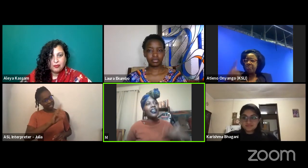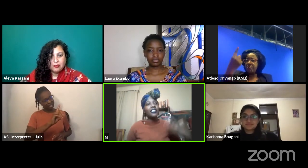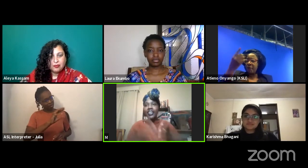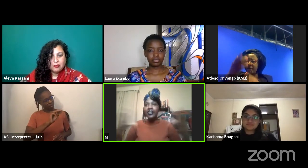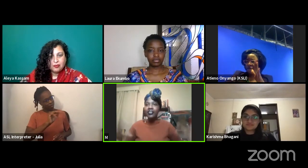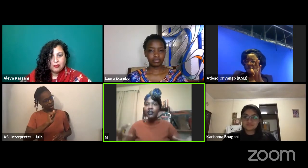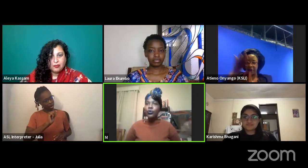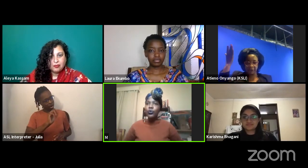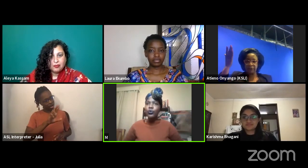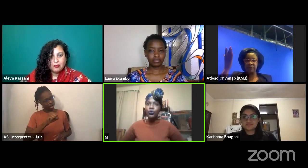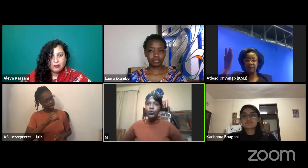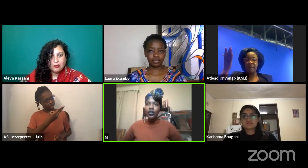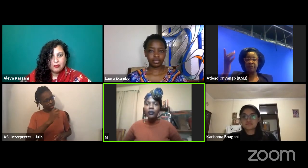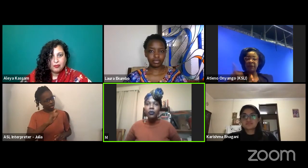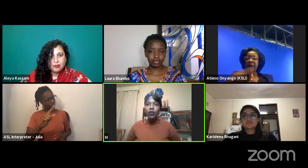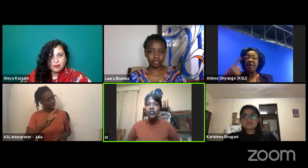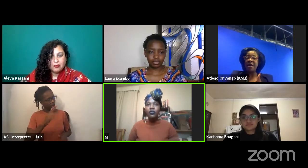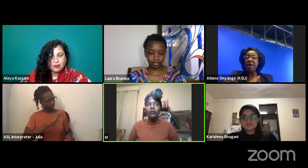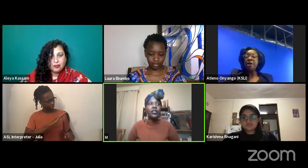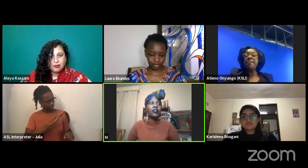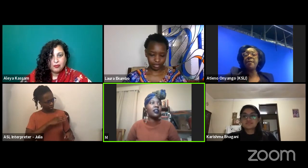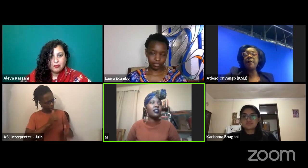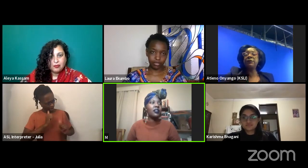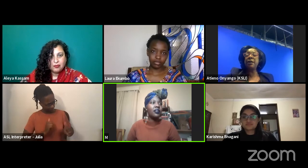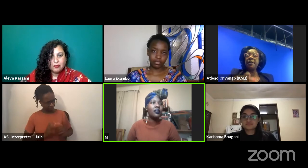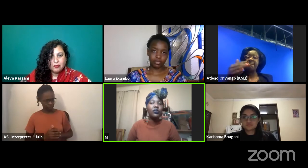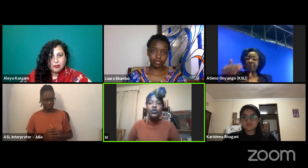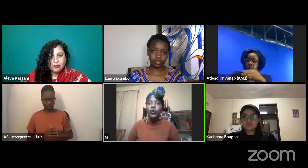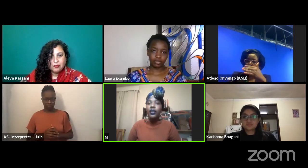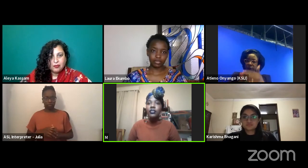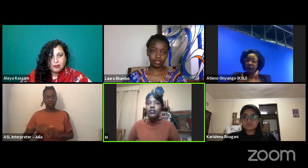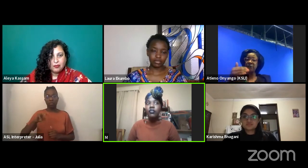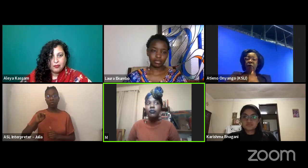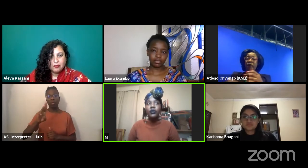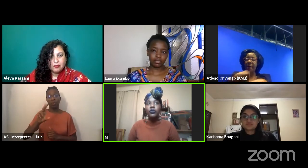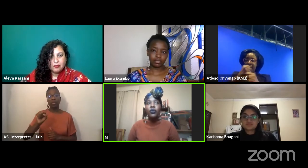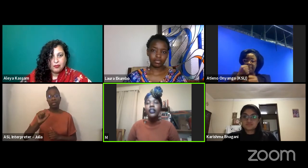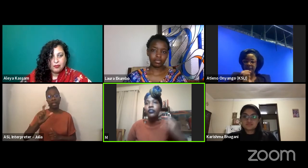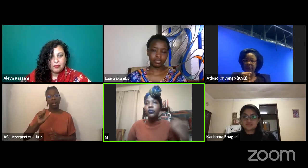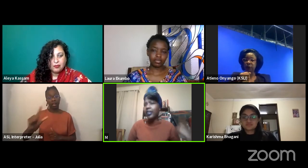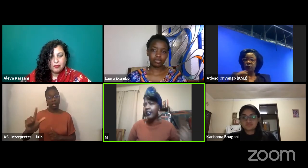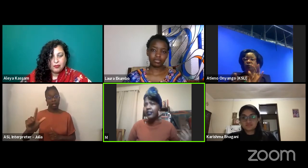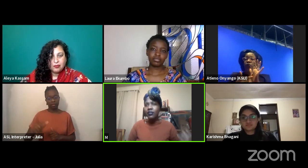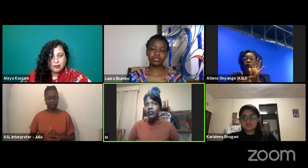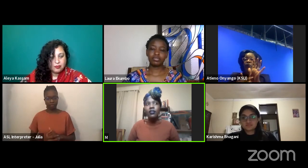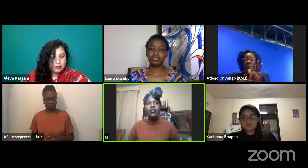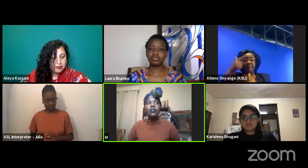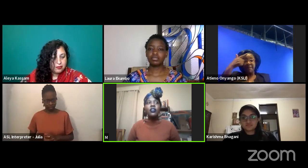and just kinda grew in the process of making the showcase itself because right from then